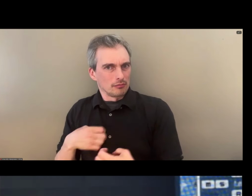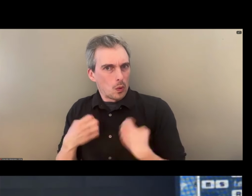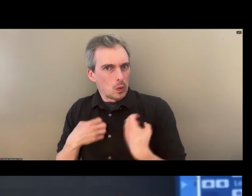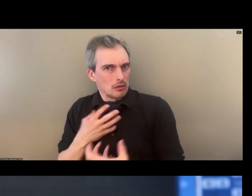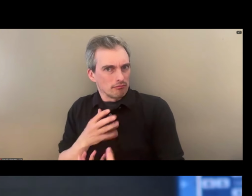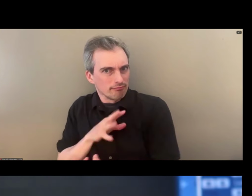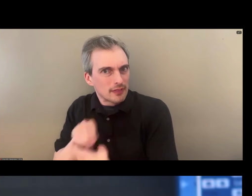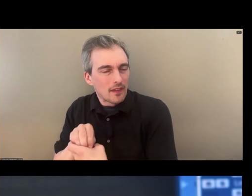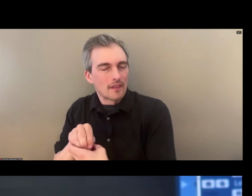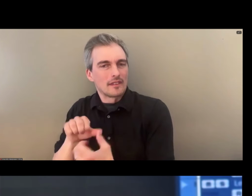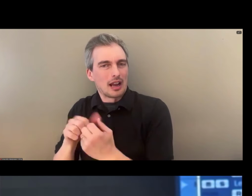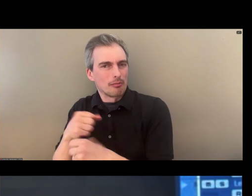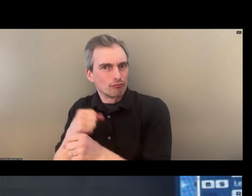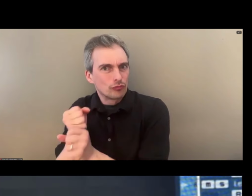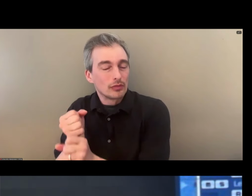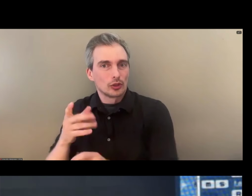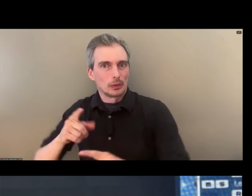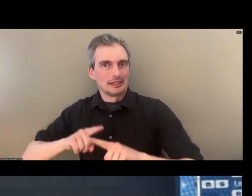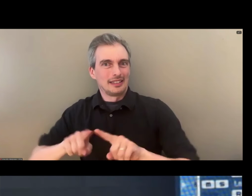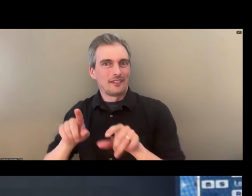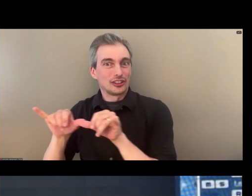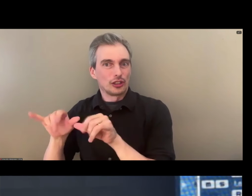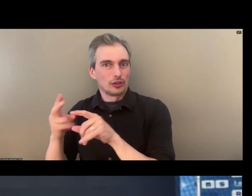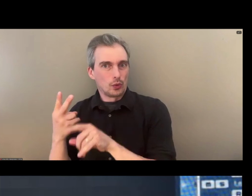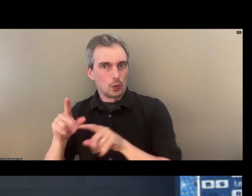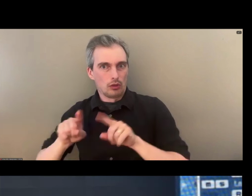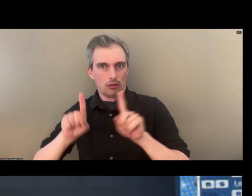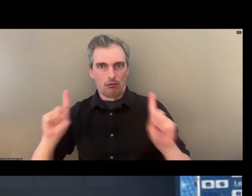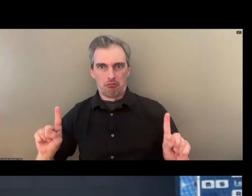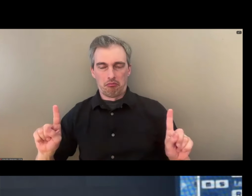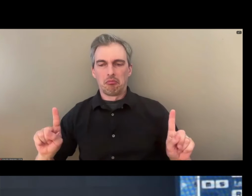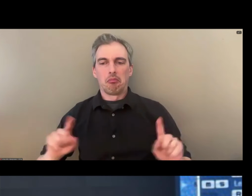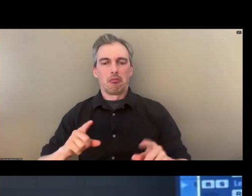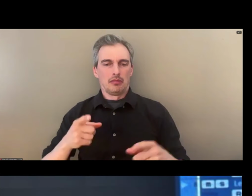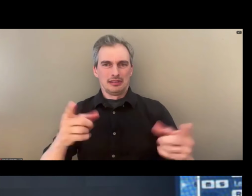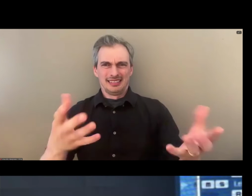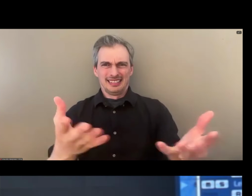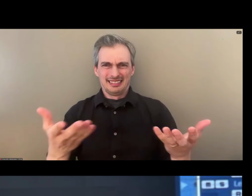This page shows the screenshot of a DAW. There are a bunch of rows.